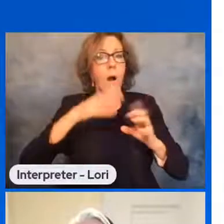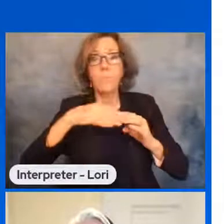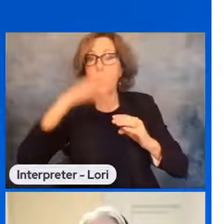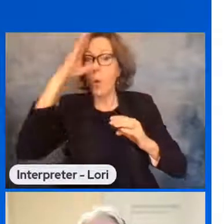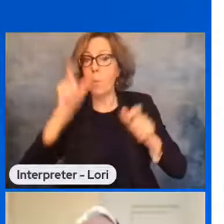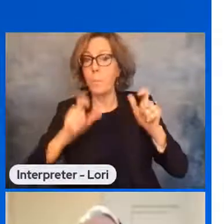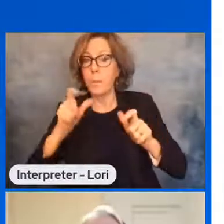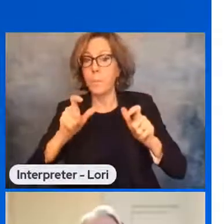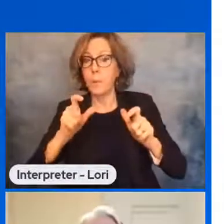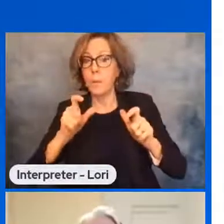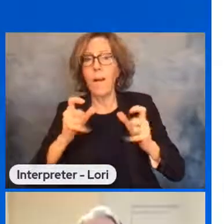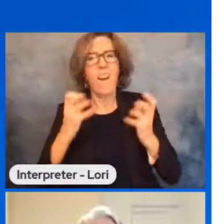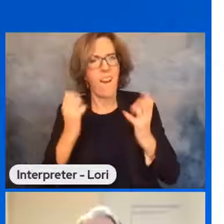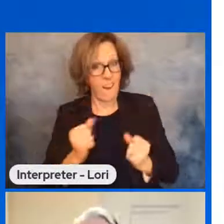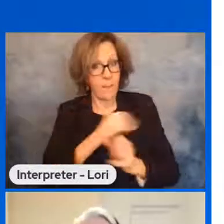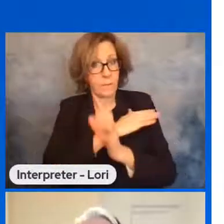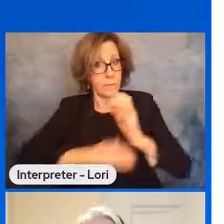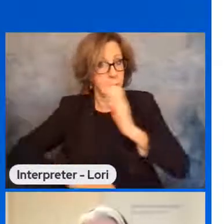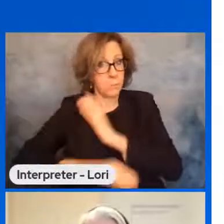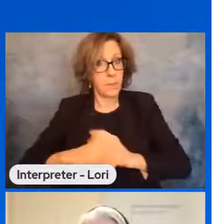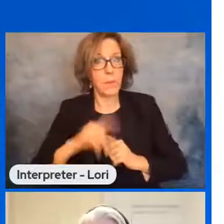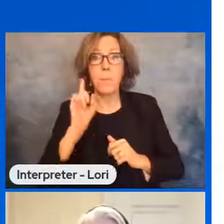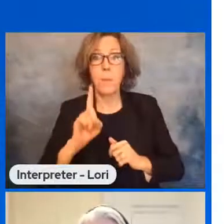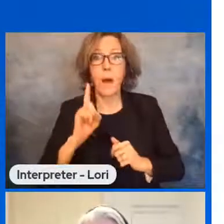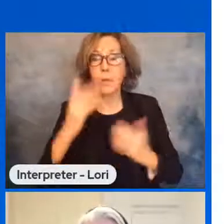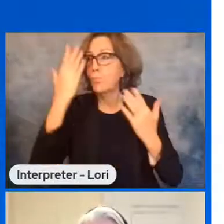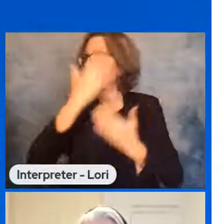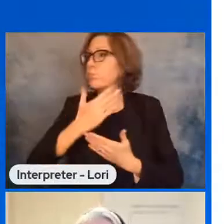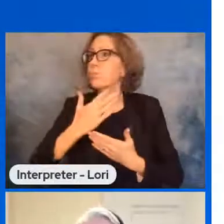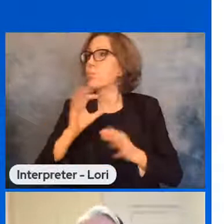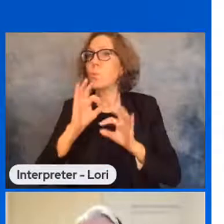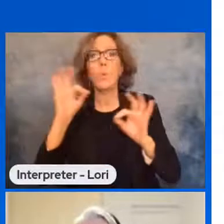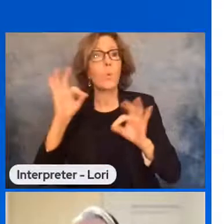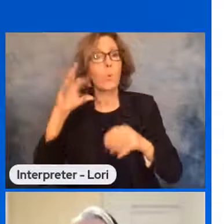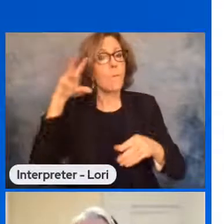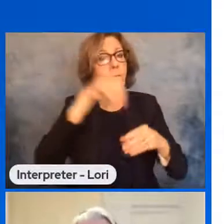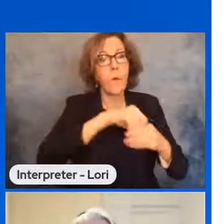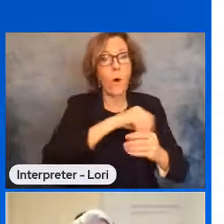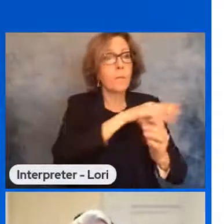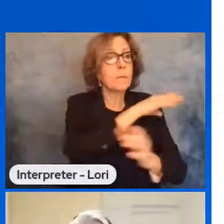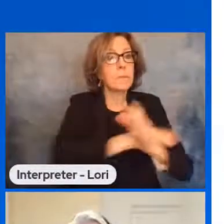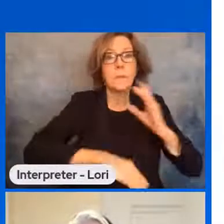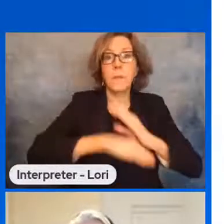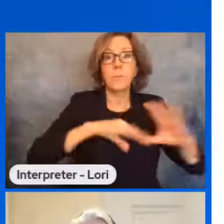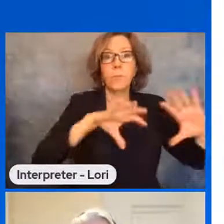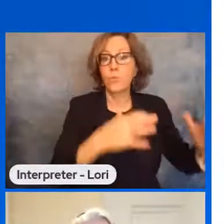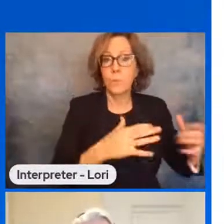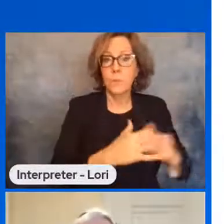but don't necessarily identify with the community, like myself. I didn't realize I had dyslexia until I did work